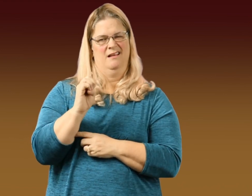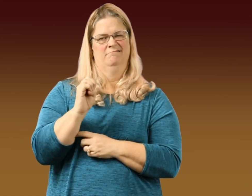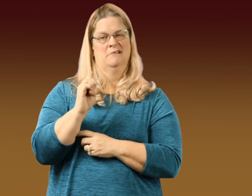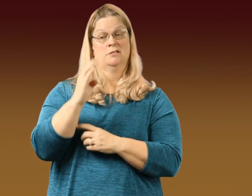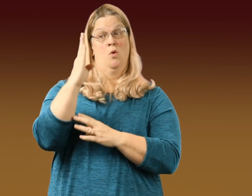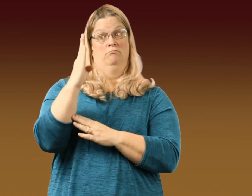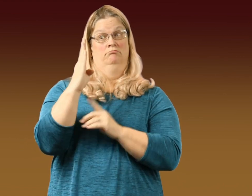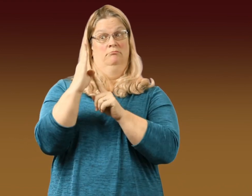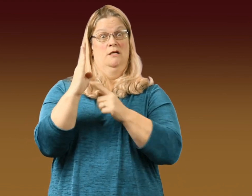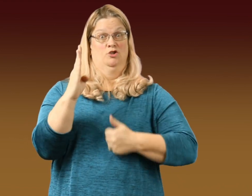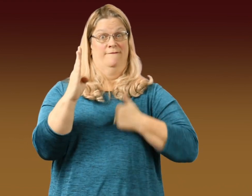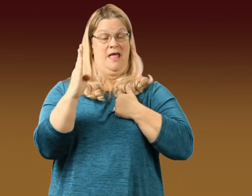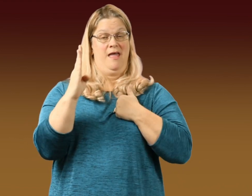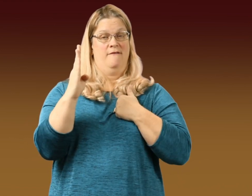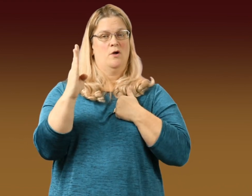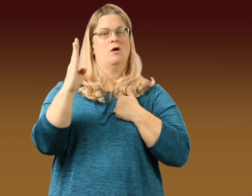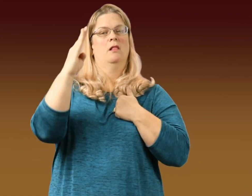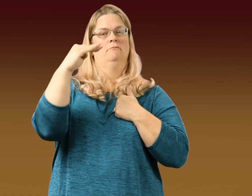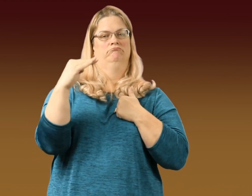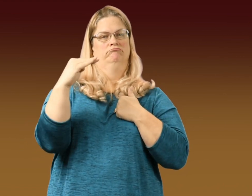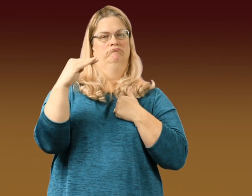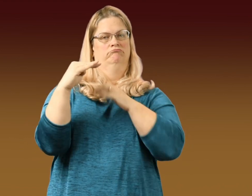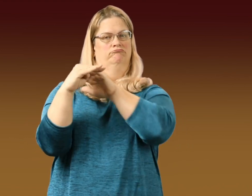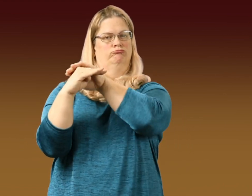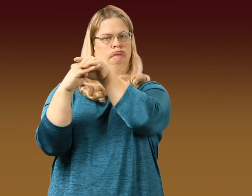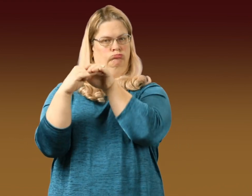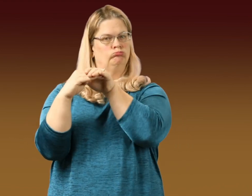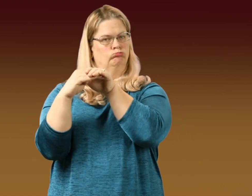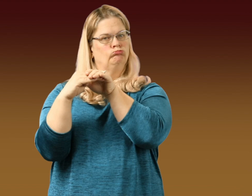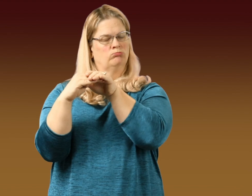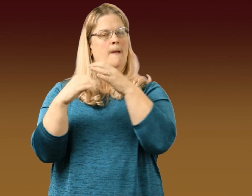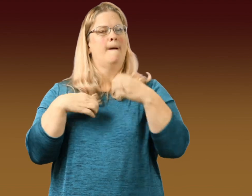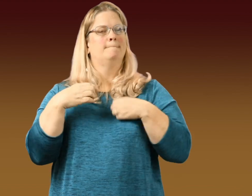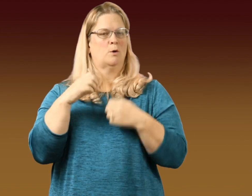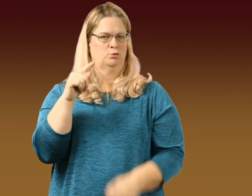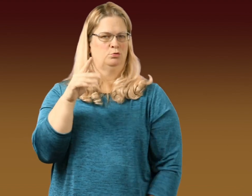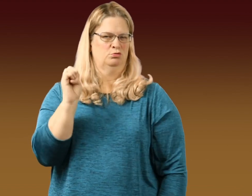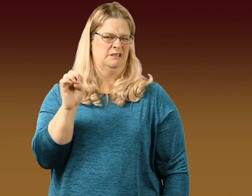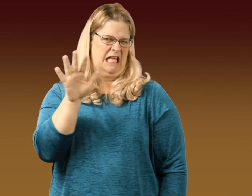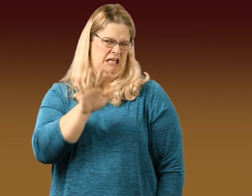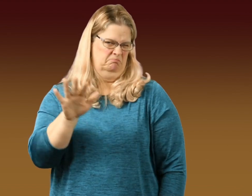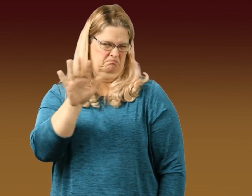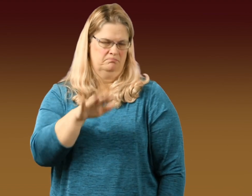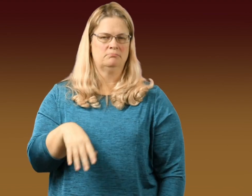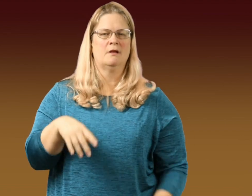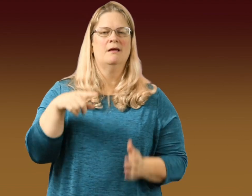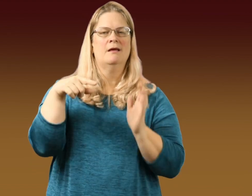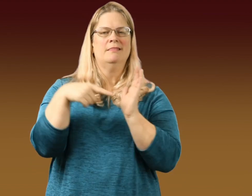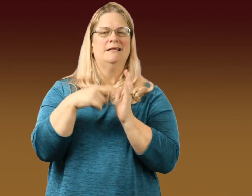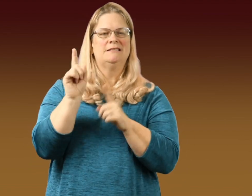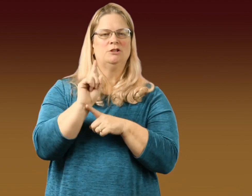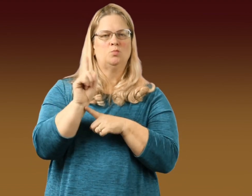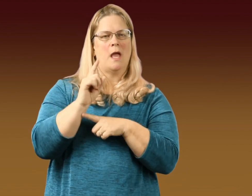Now, the emotional state -- so this hand shape is survival. This hand shape is the emotional state.